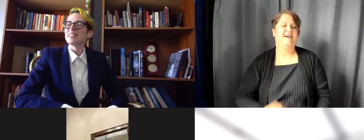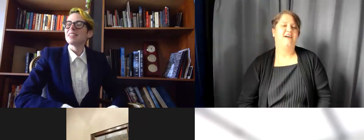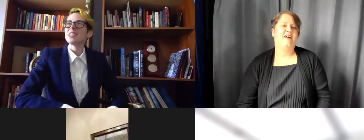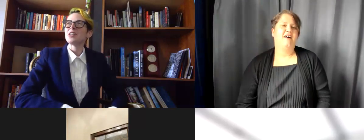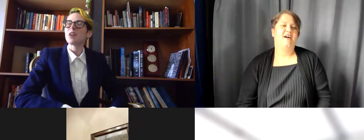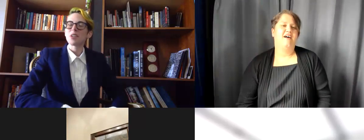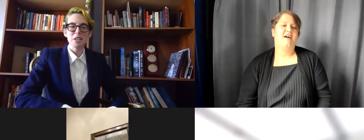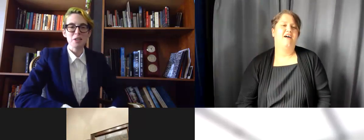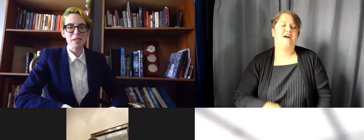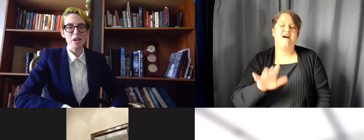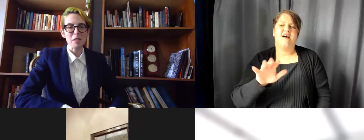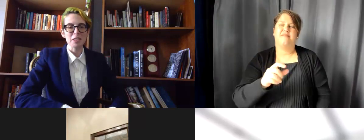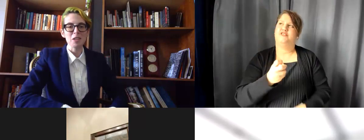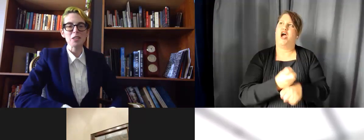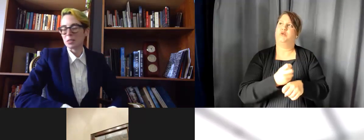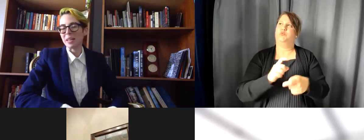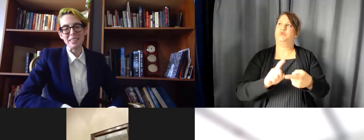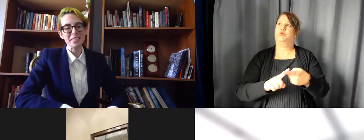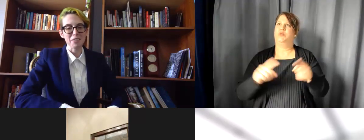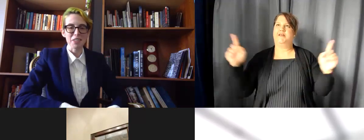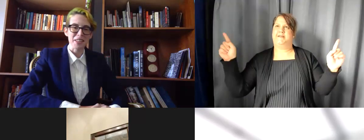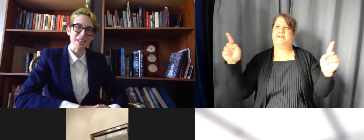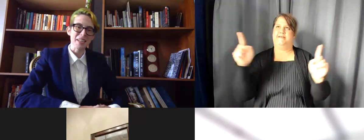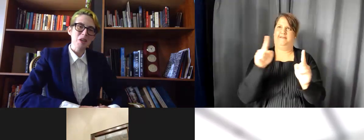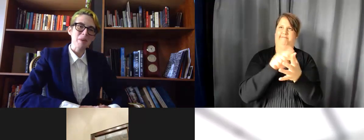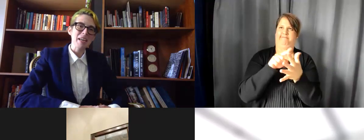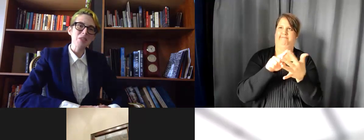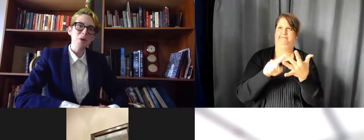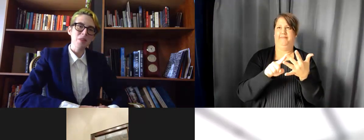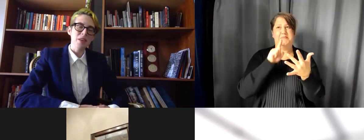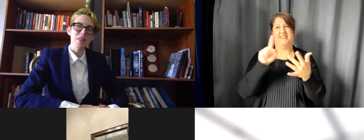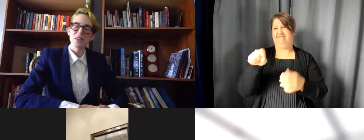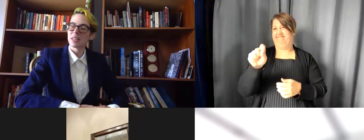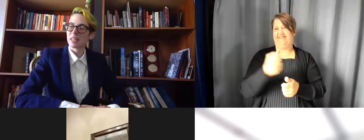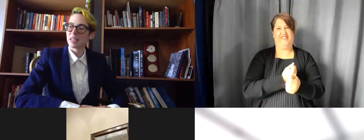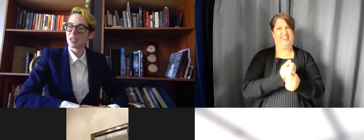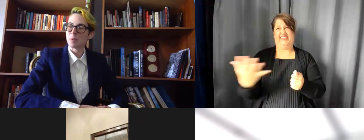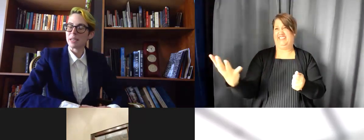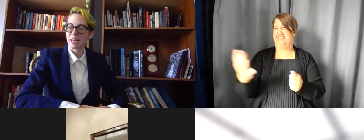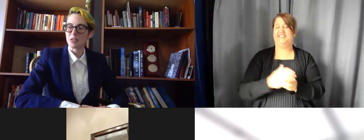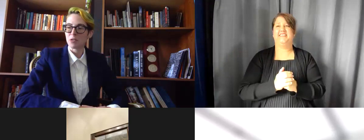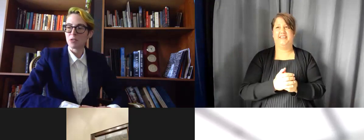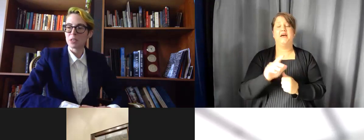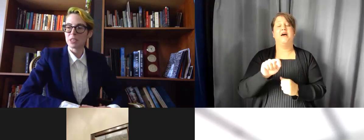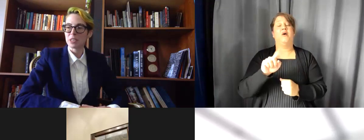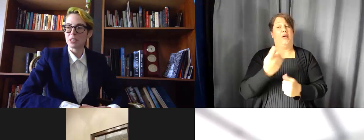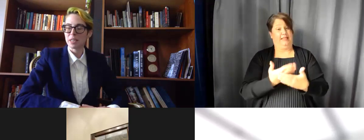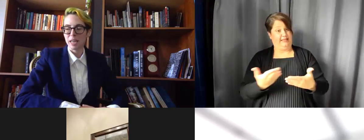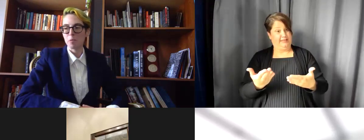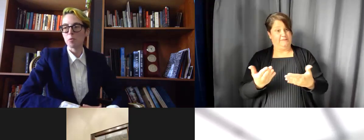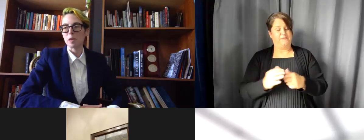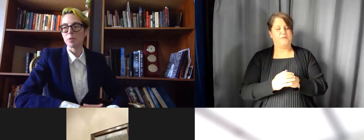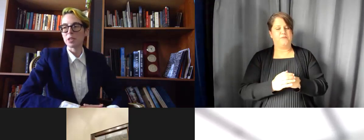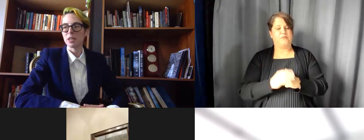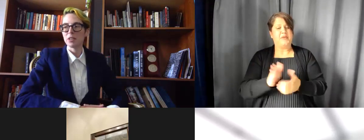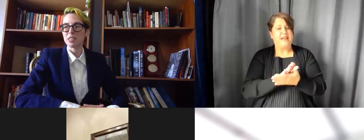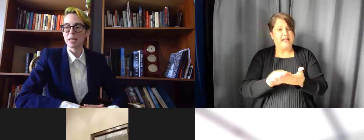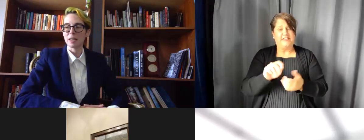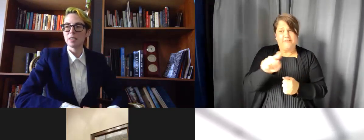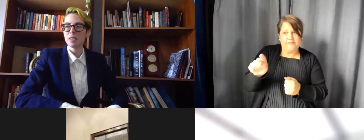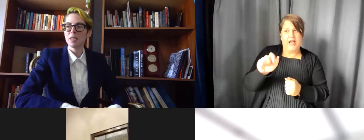Farrah Garland: so hard to narrow down, because also yes, everything. But I guess one thing that like it would be nice for folks like able people to understand